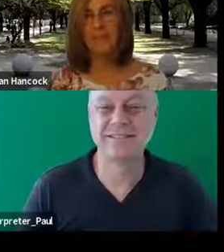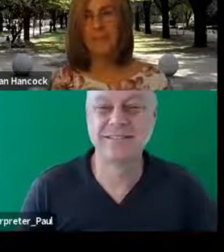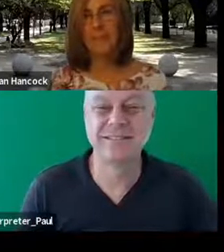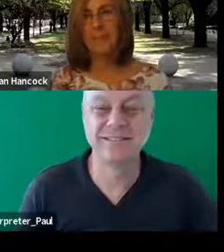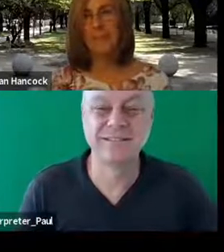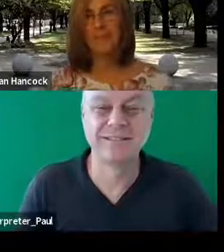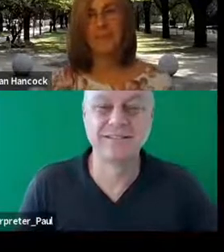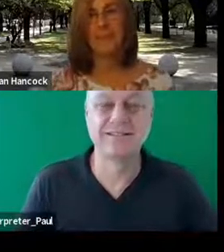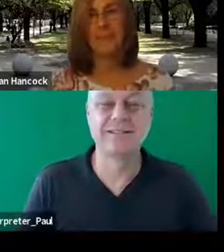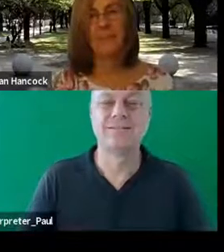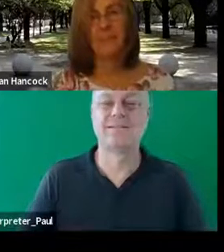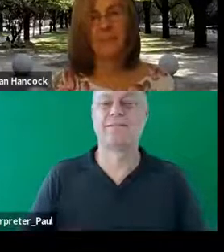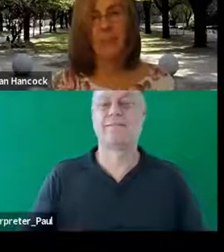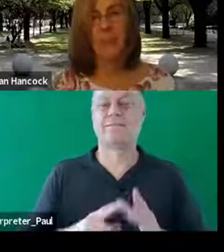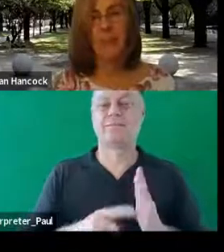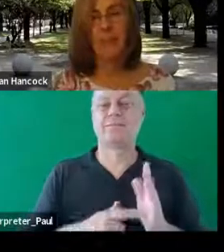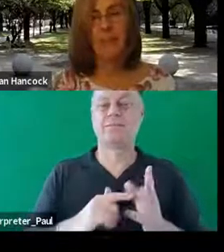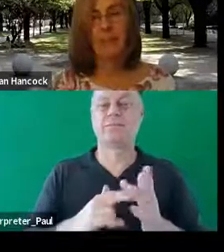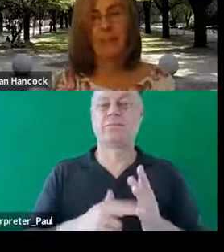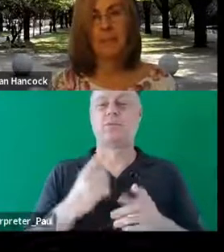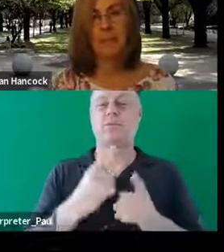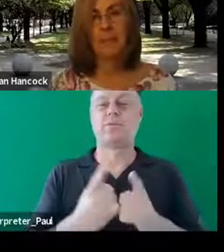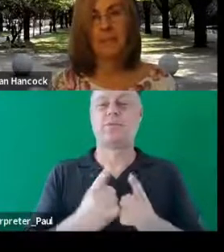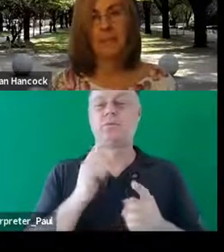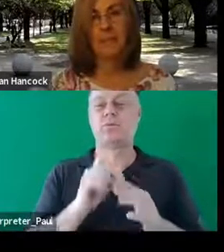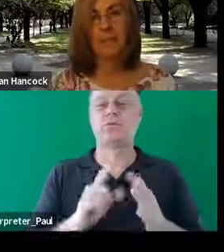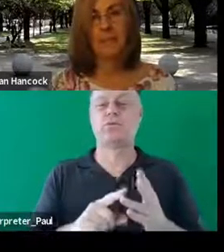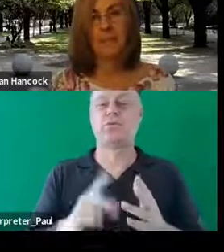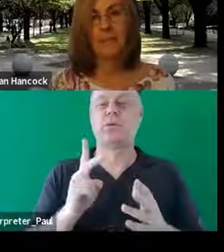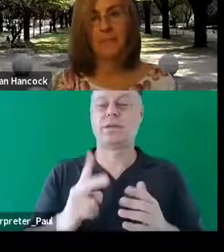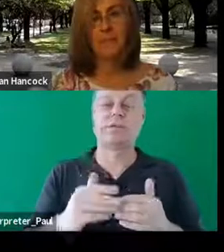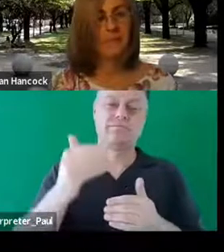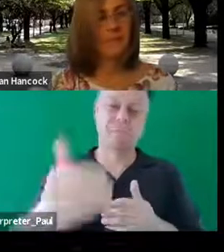our session with one thing that you would do in a rerun and what you’re so proud of.